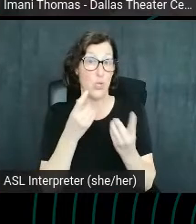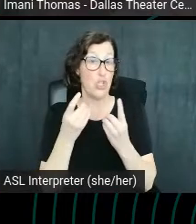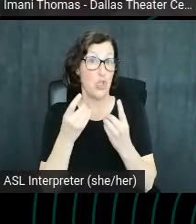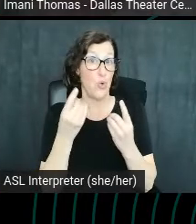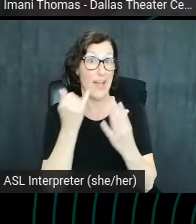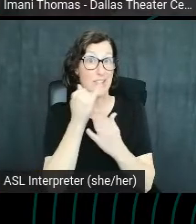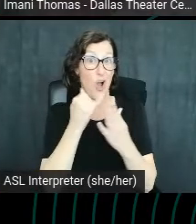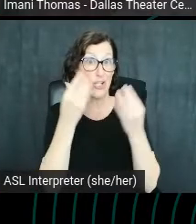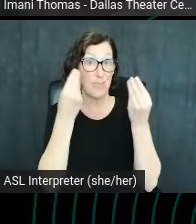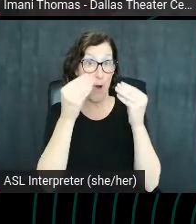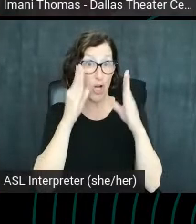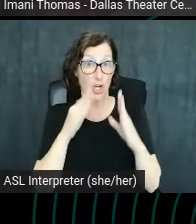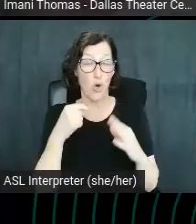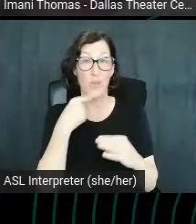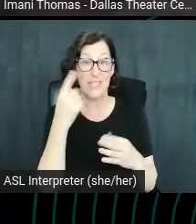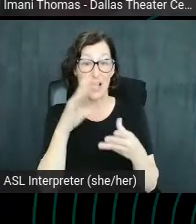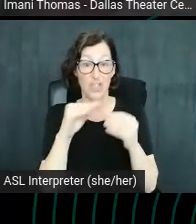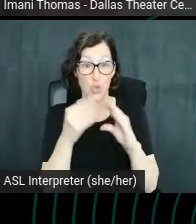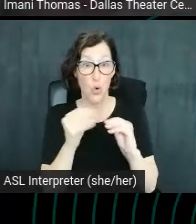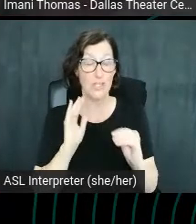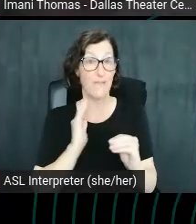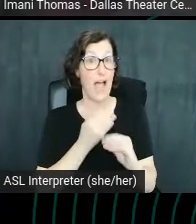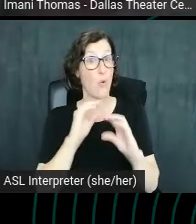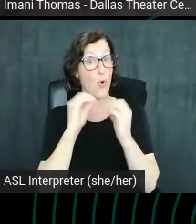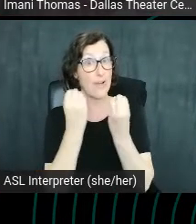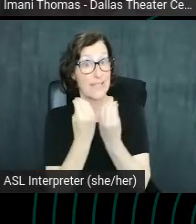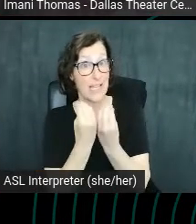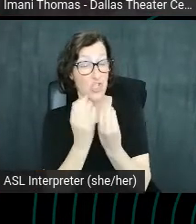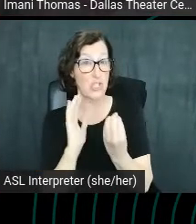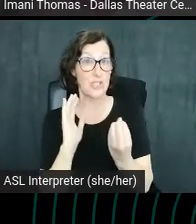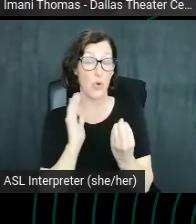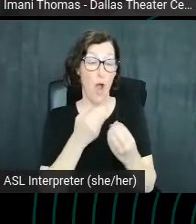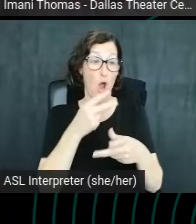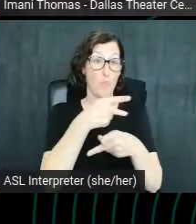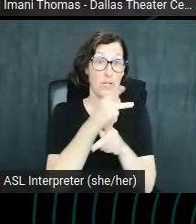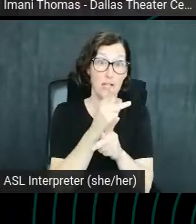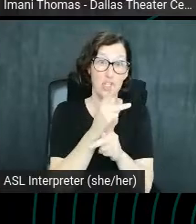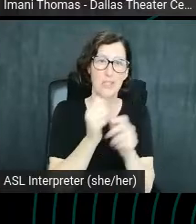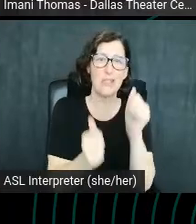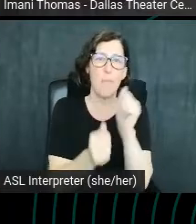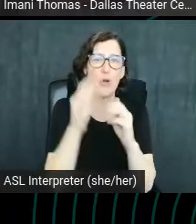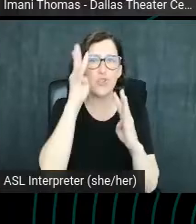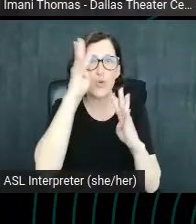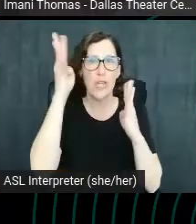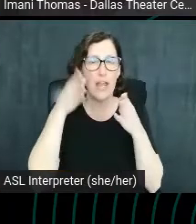we tell stories of our organizations and productions in the most creative ways possible. It's a lot of fun.